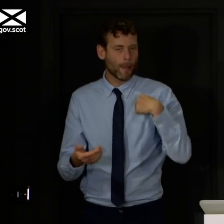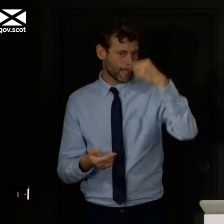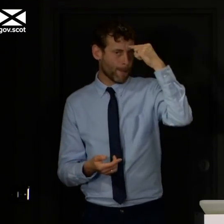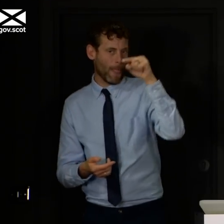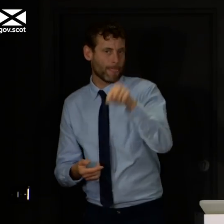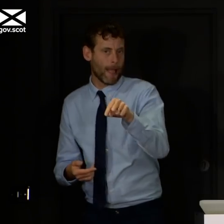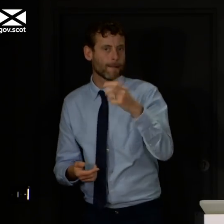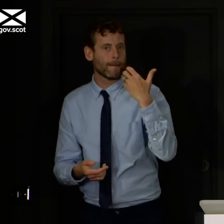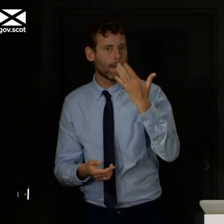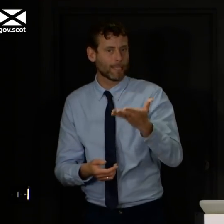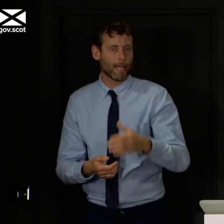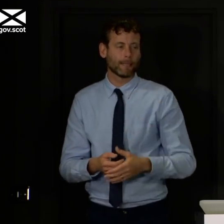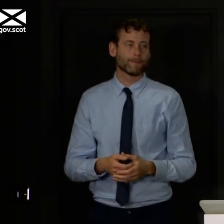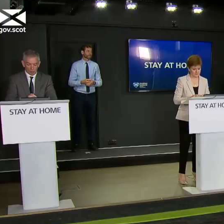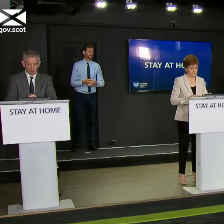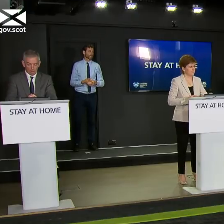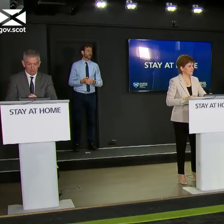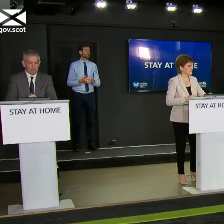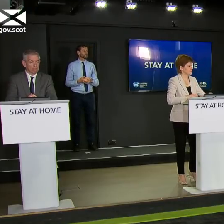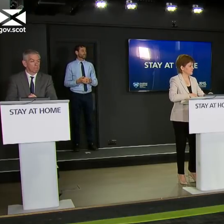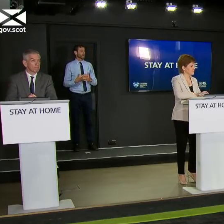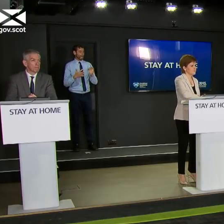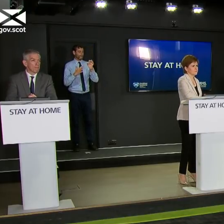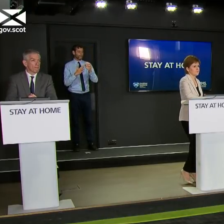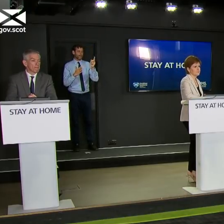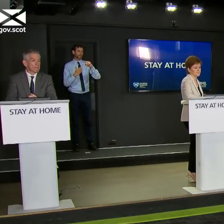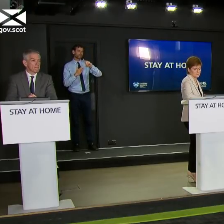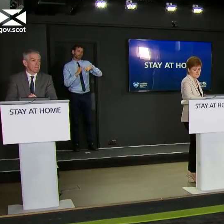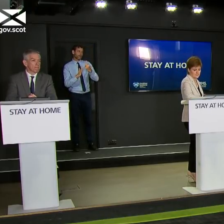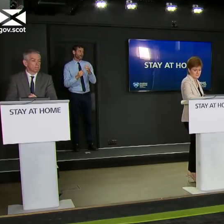Tom Peterkin from the P and J